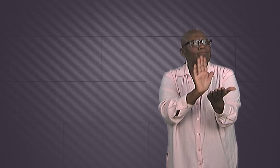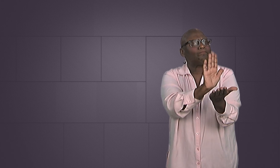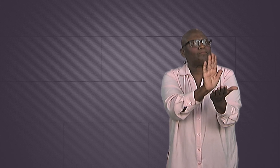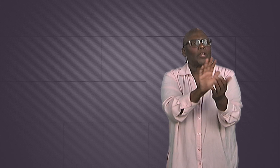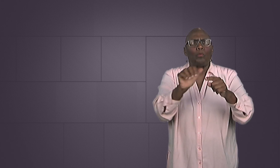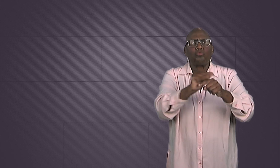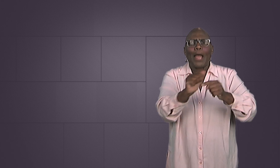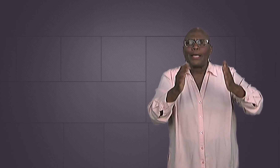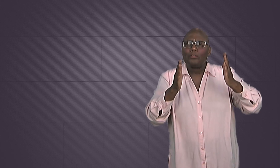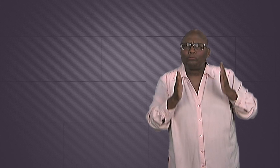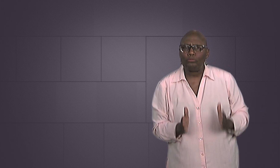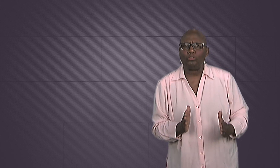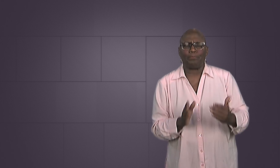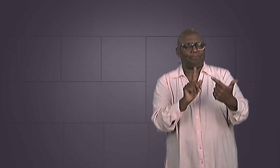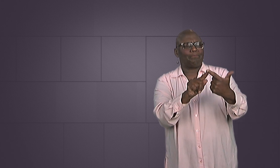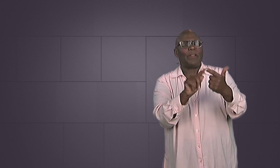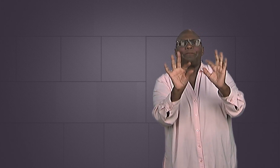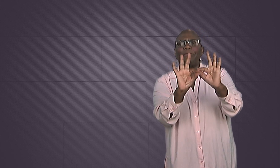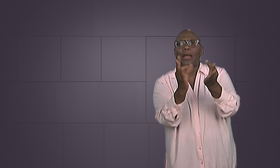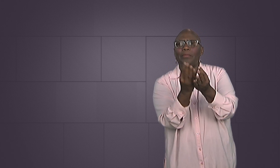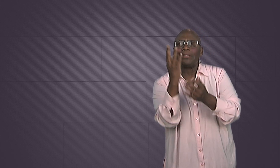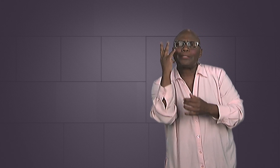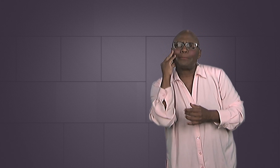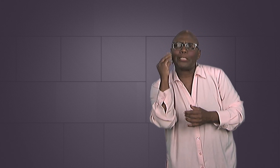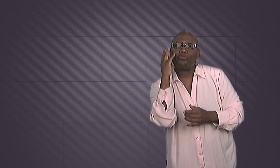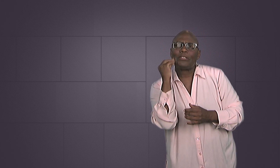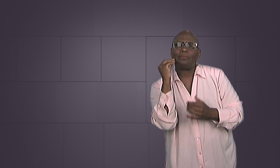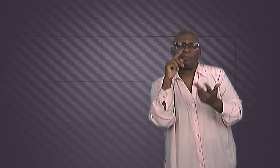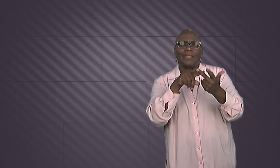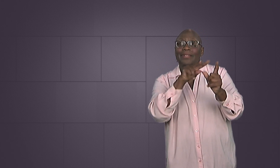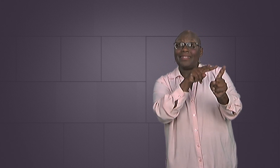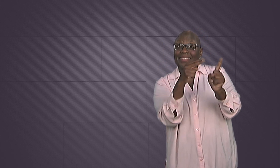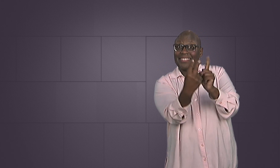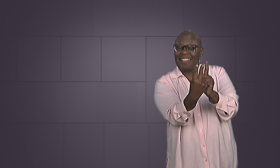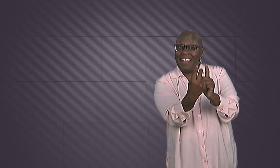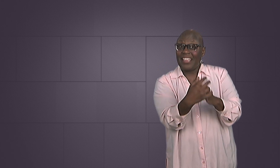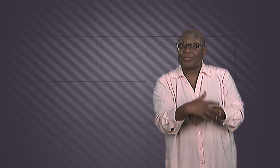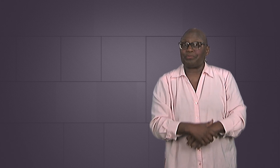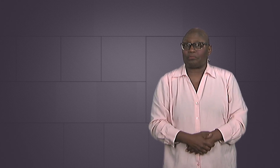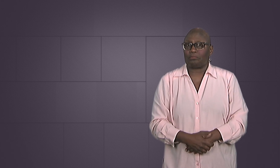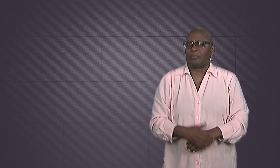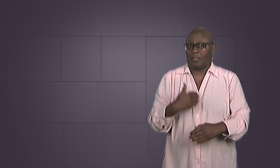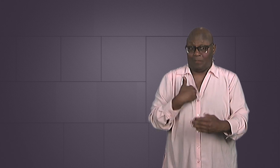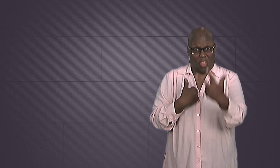and family experiences and insights.